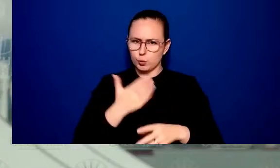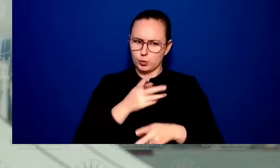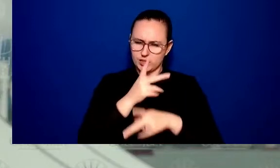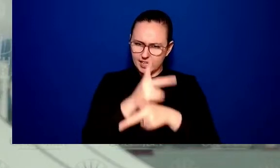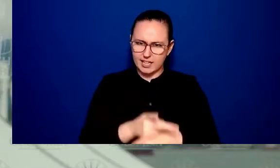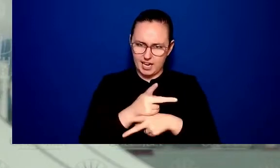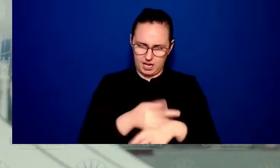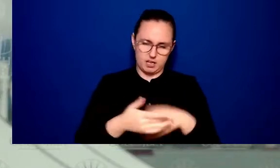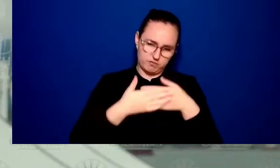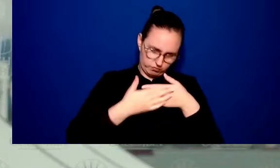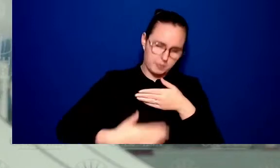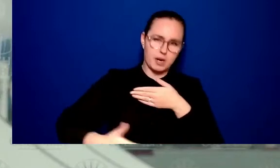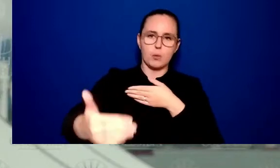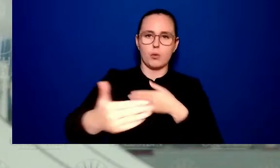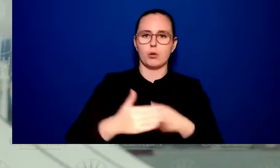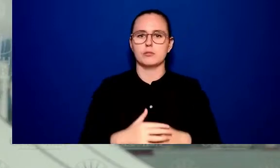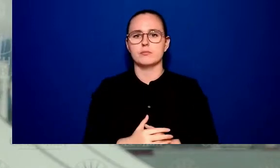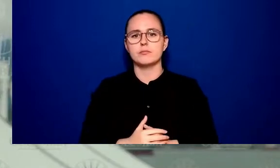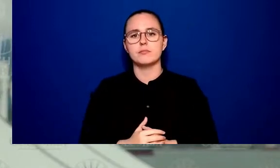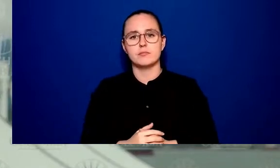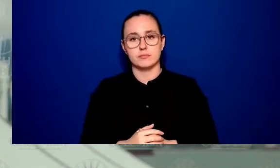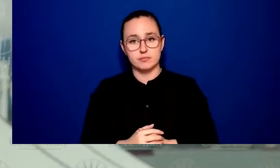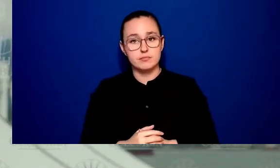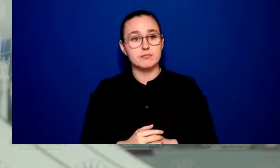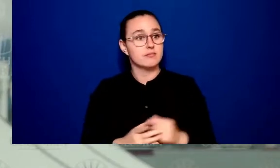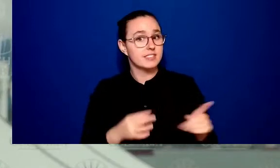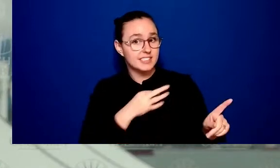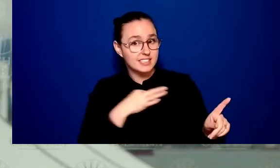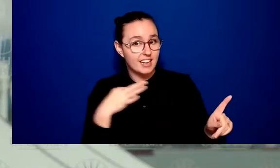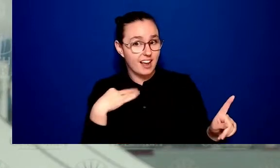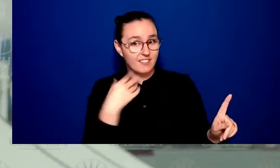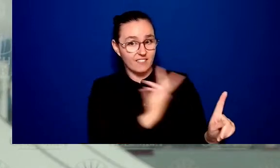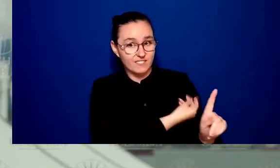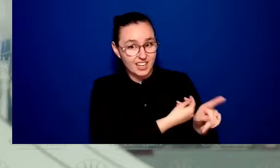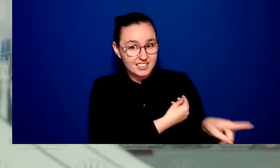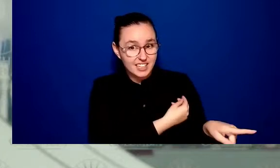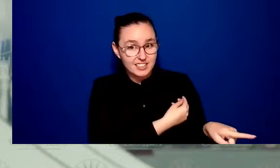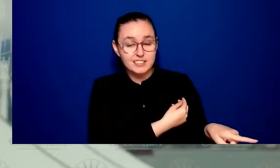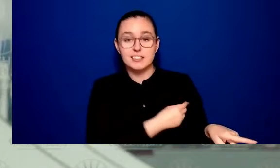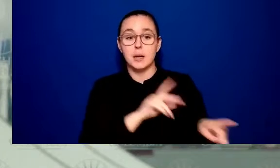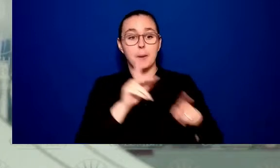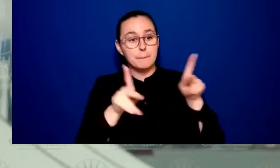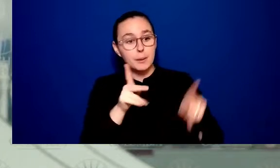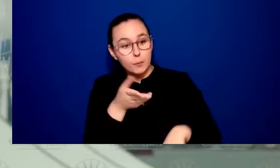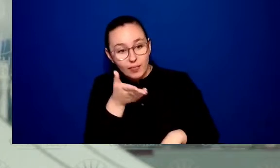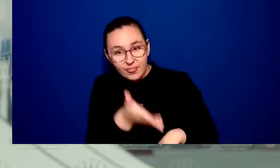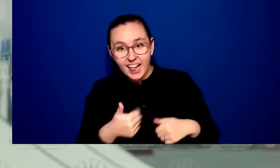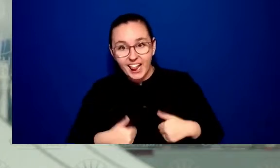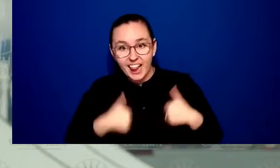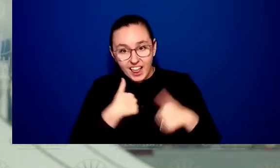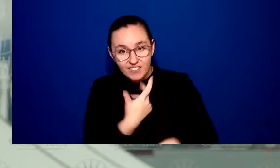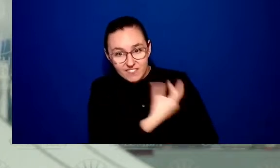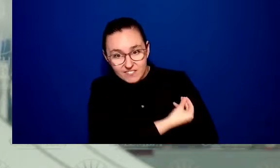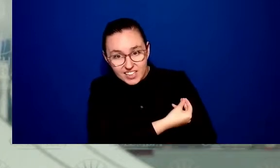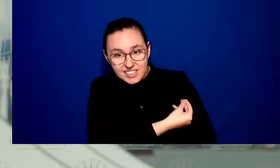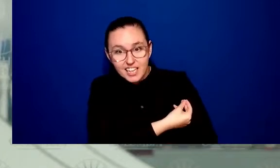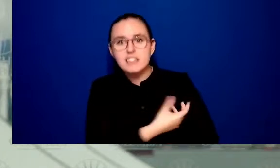working in their care home is vaccinated against Covid 19. The problems is working with health authorities and